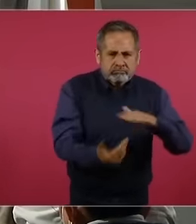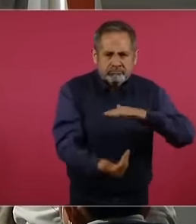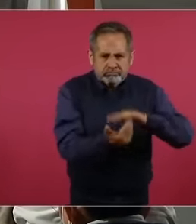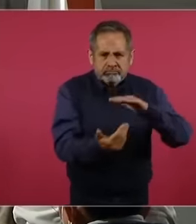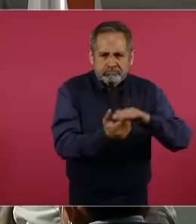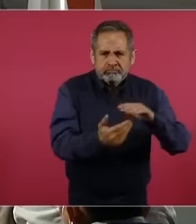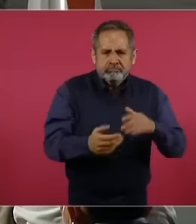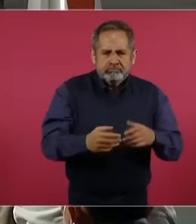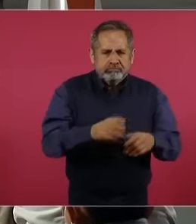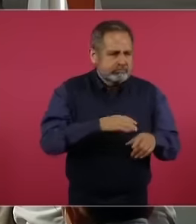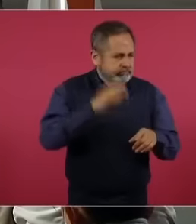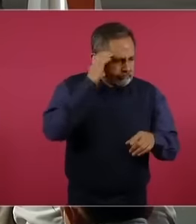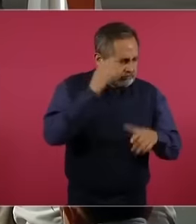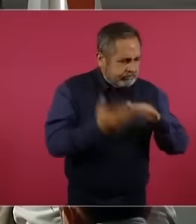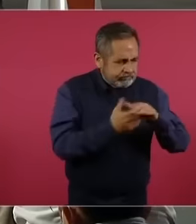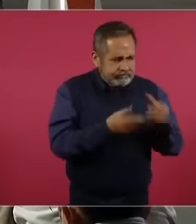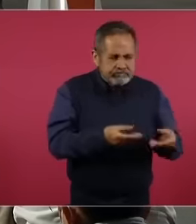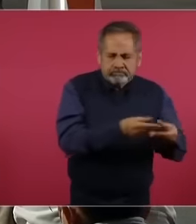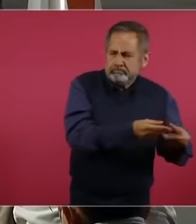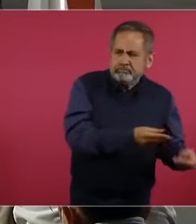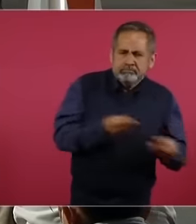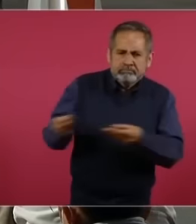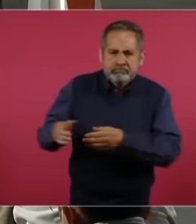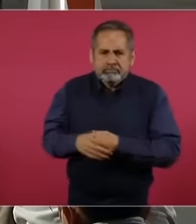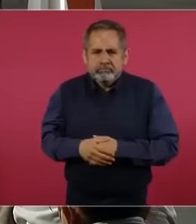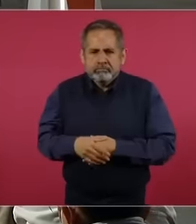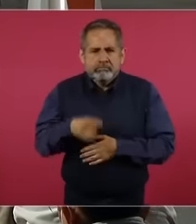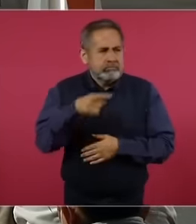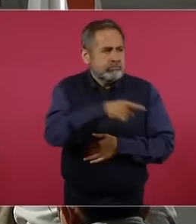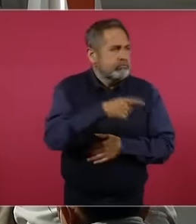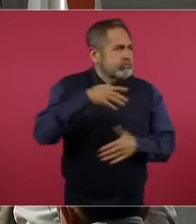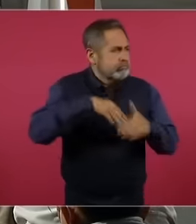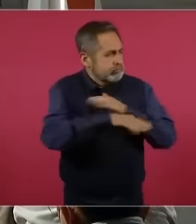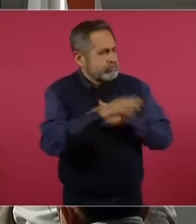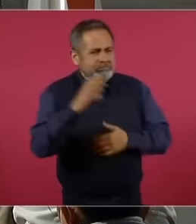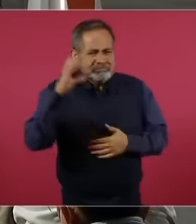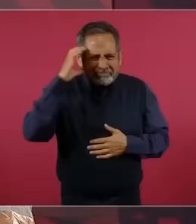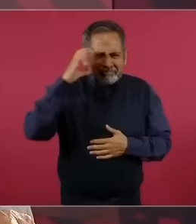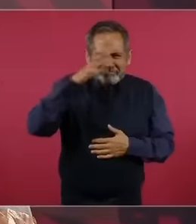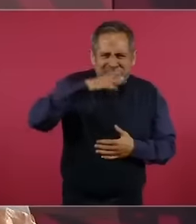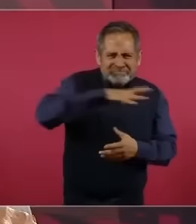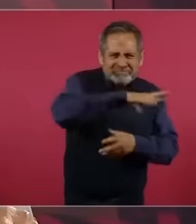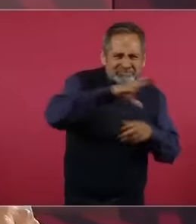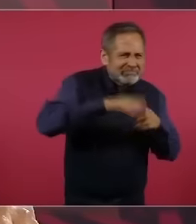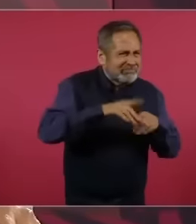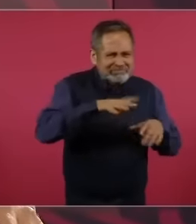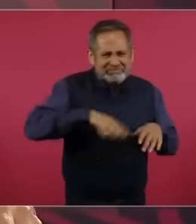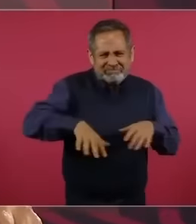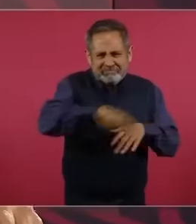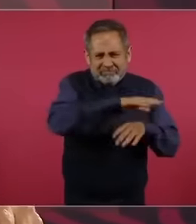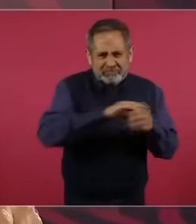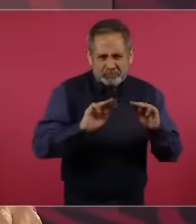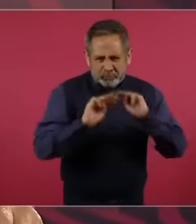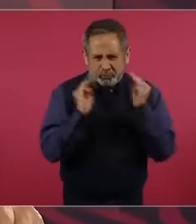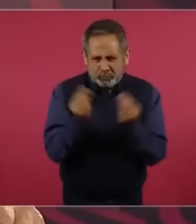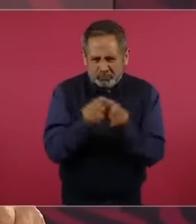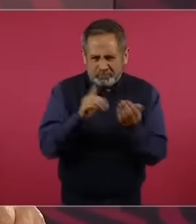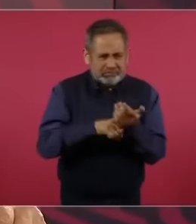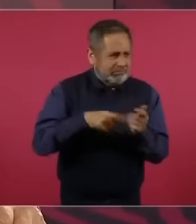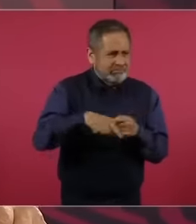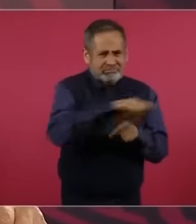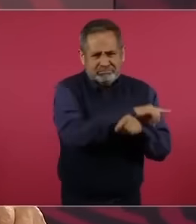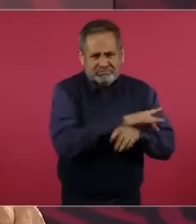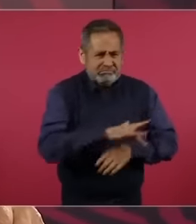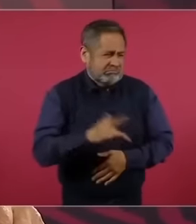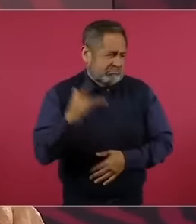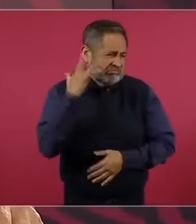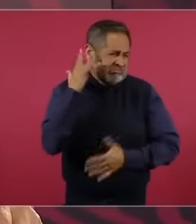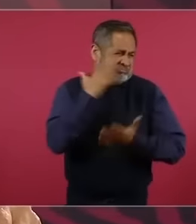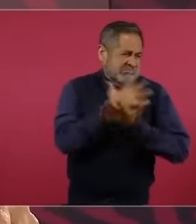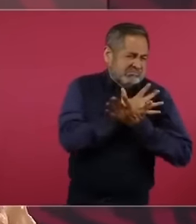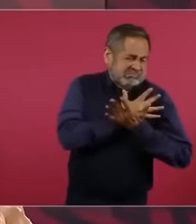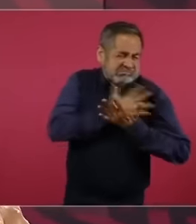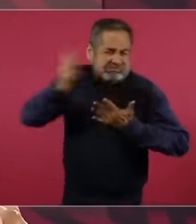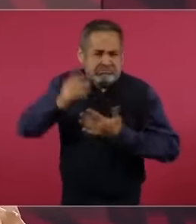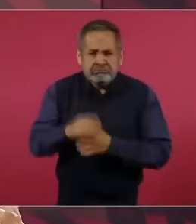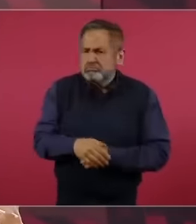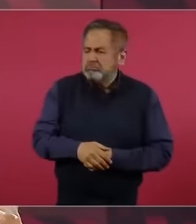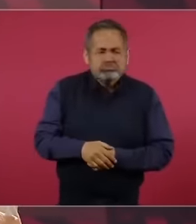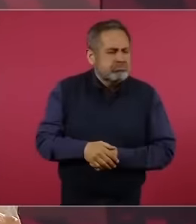his bed and not even his The bed, neither the bureau nor the furniture were anything out of the